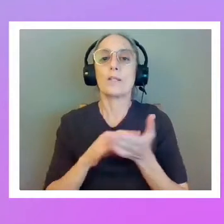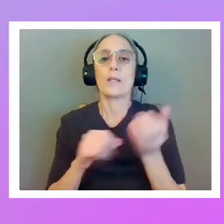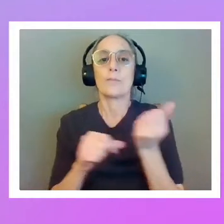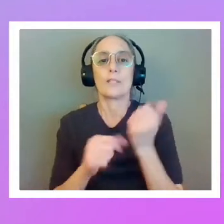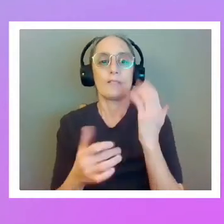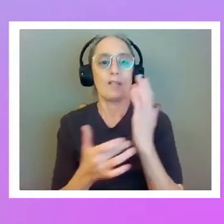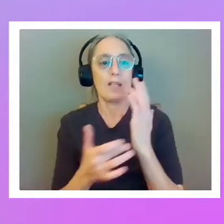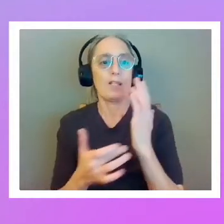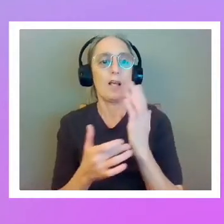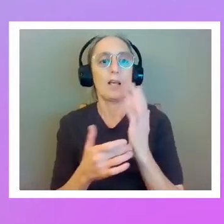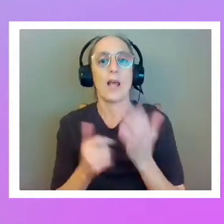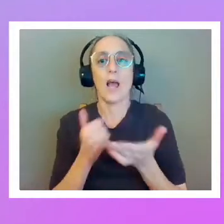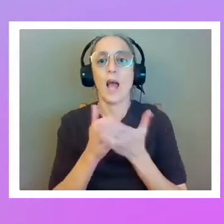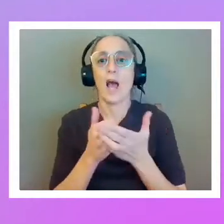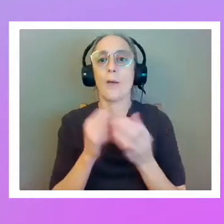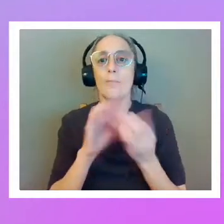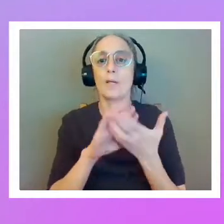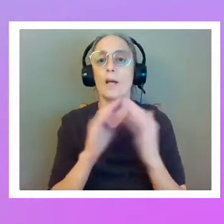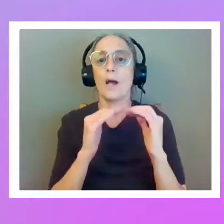and allow me to keep up with my peers